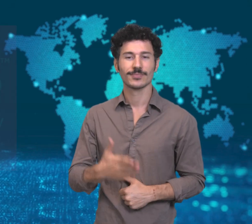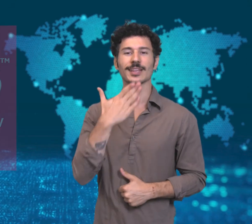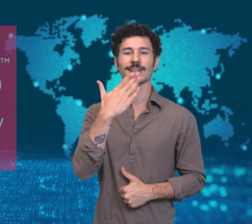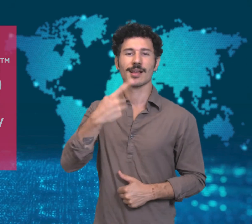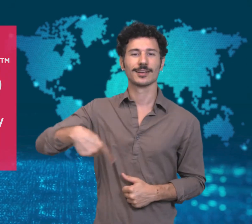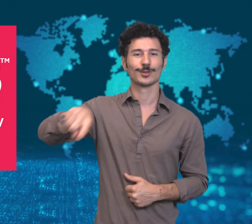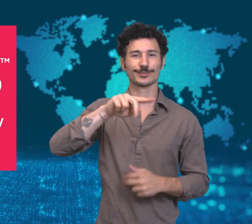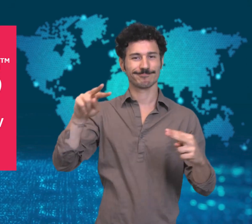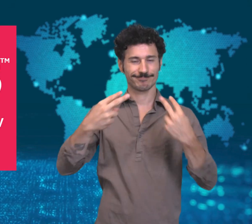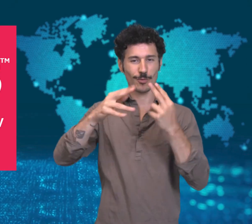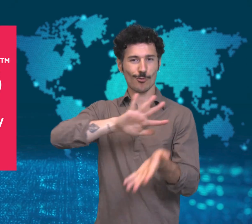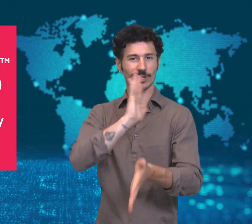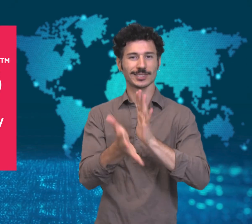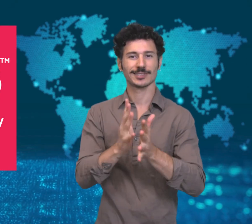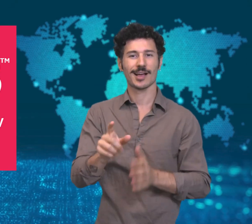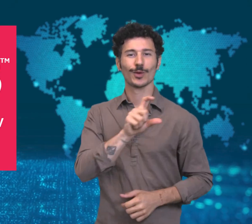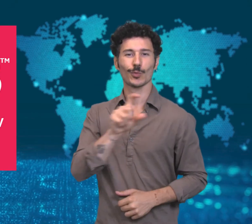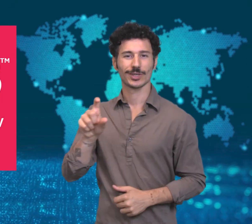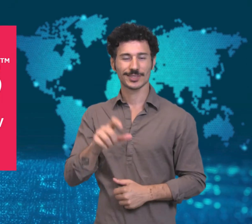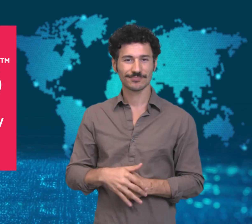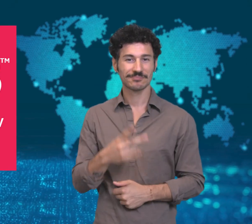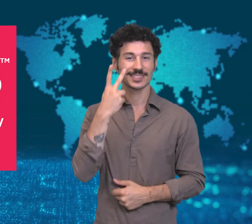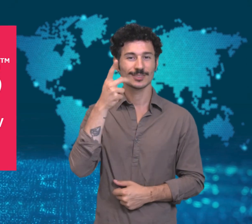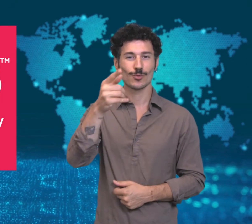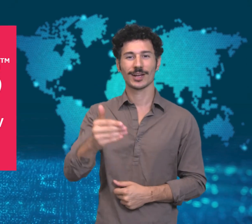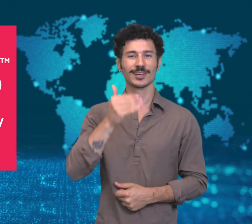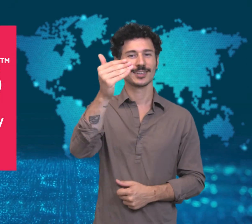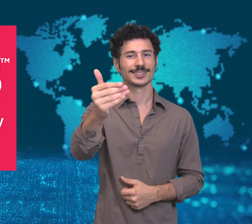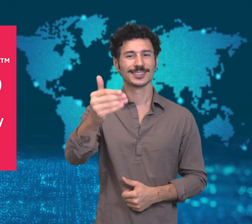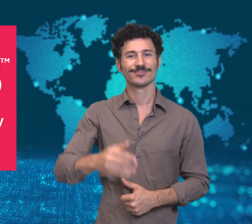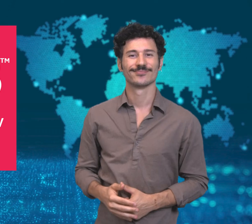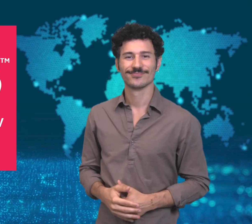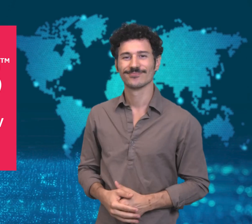Thank you for watching WorldSign Week and see you next time!